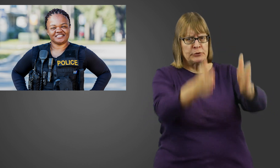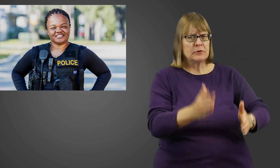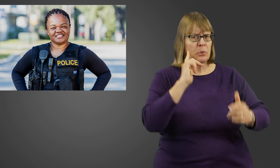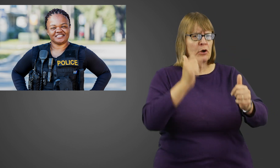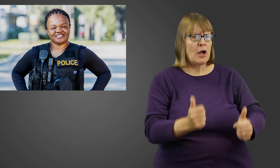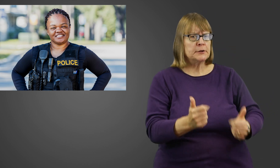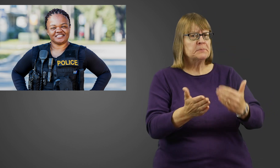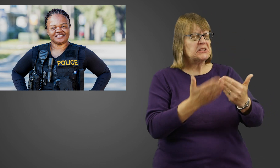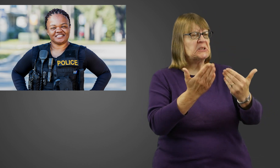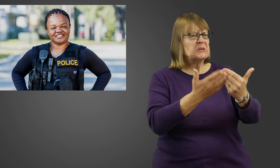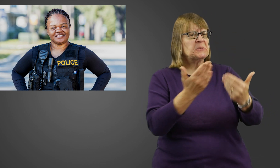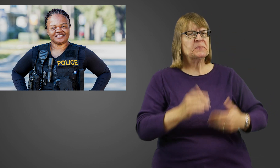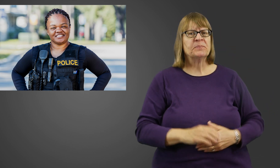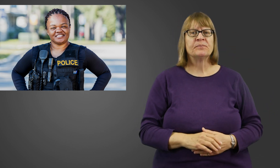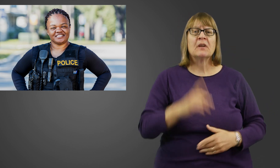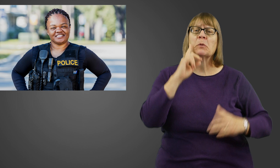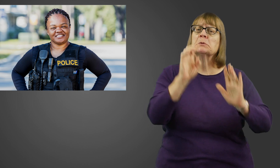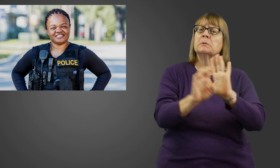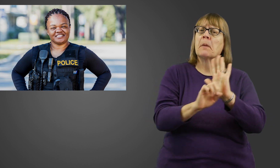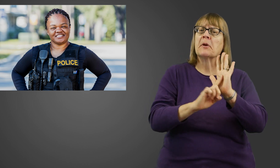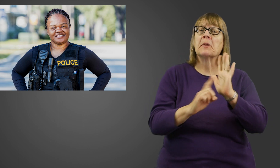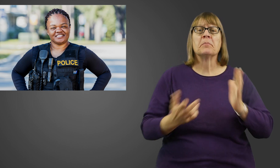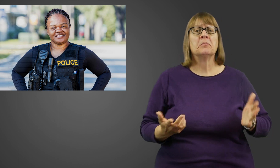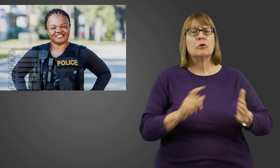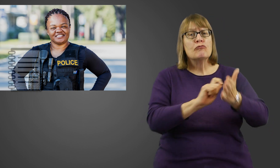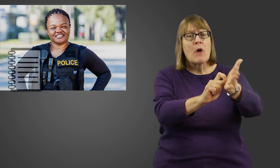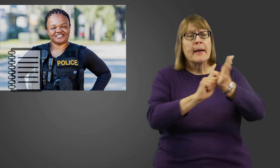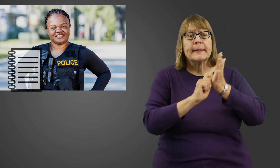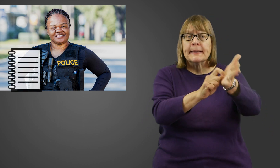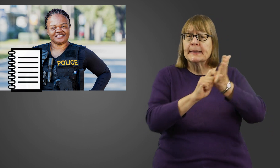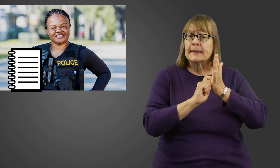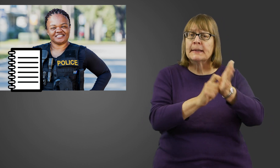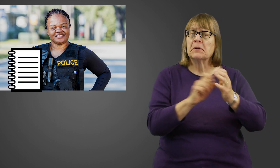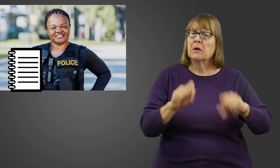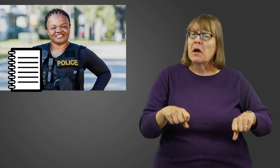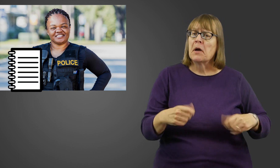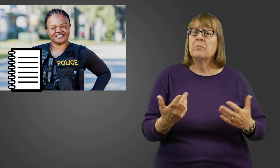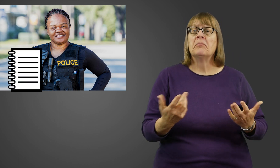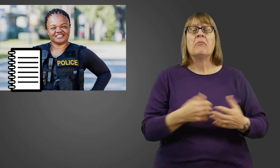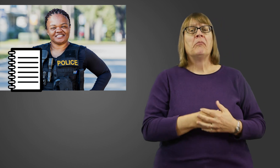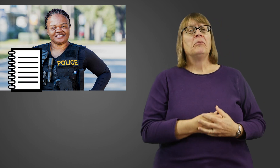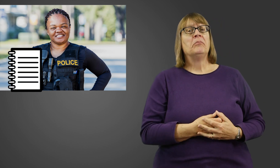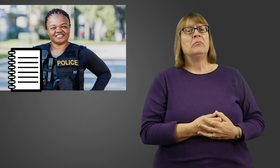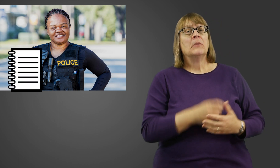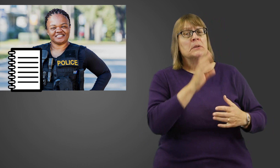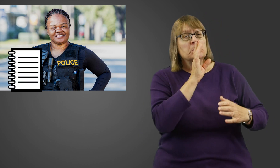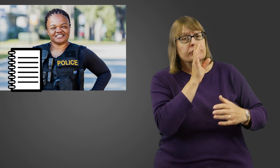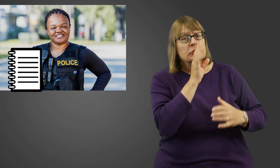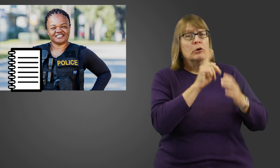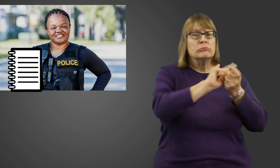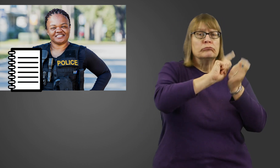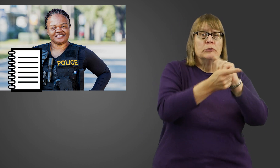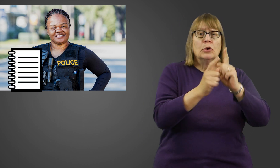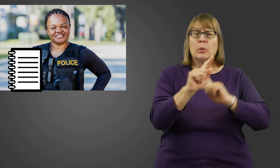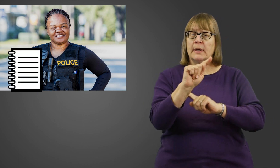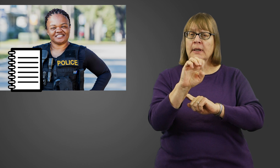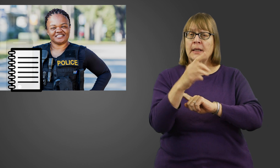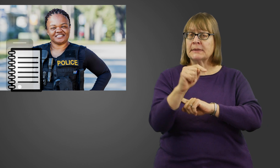accommodating a hearing loss may be more simple. For example, it may be effective to write back-and-forth with the person as you communicate.